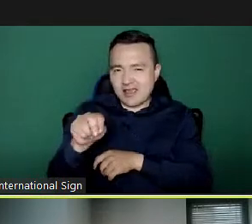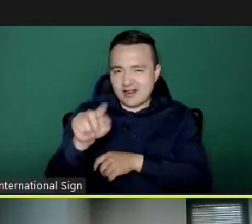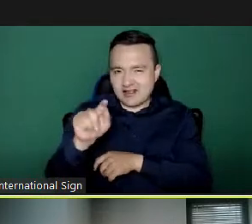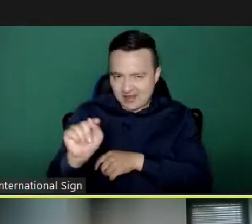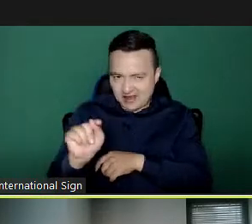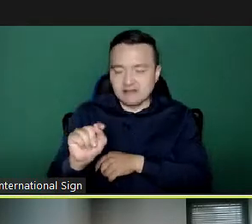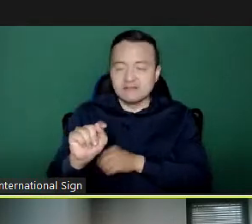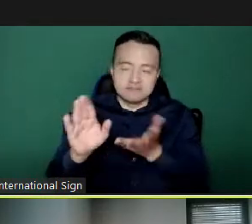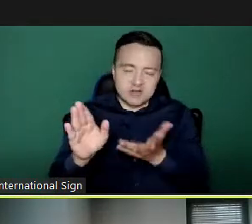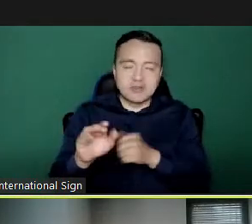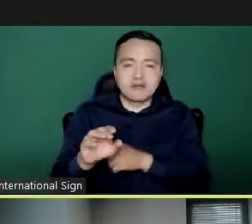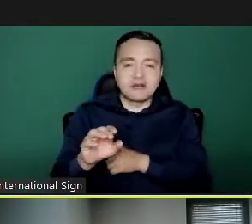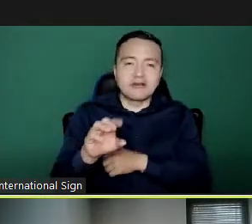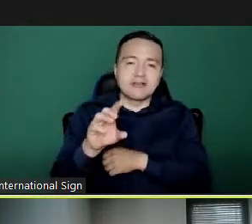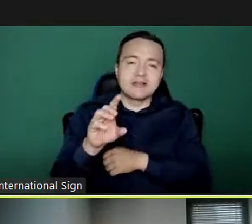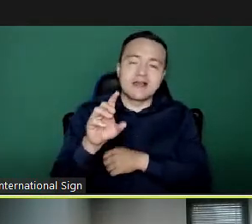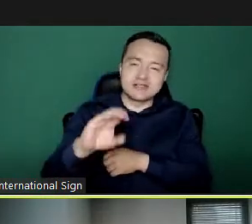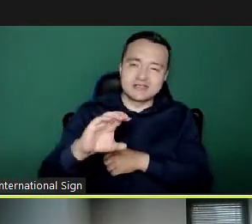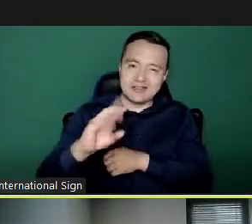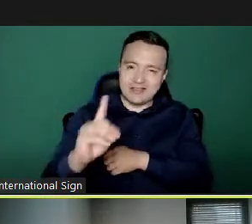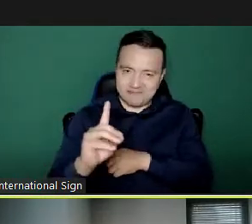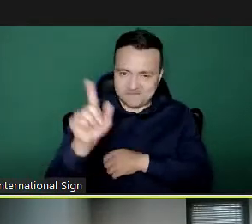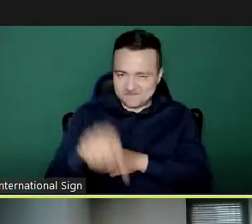And it's a real honor to share the virtual floor with